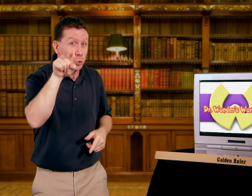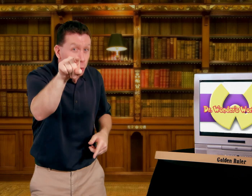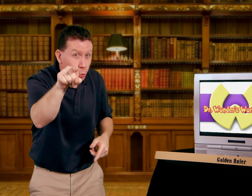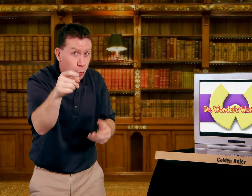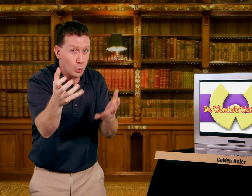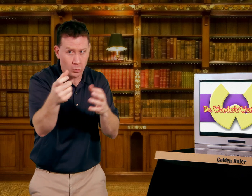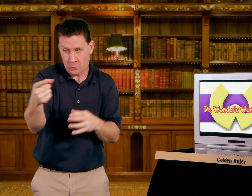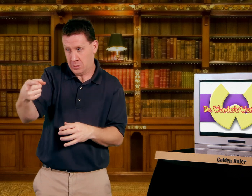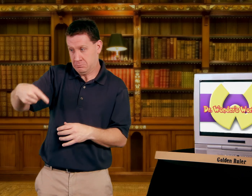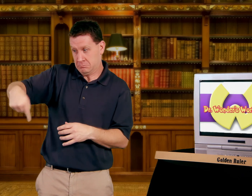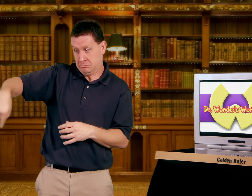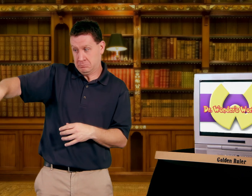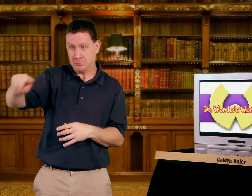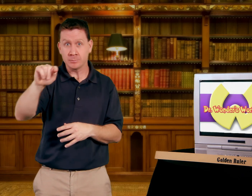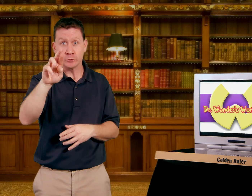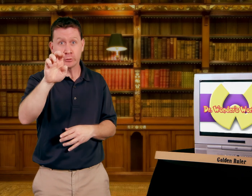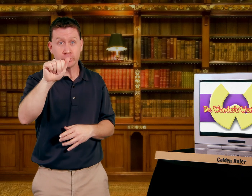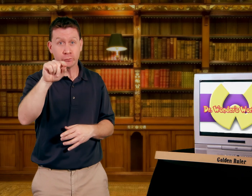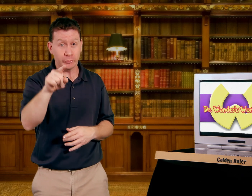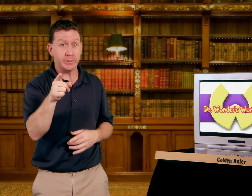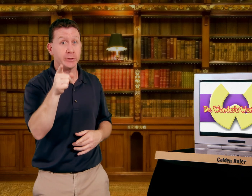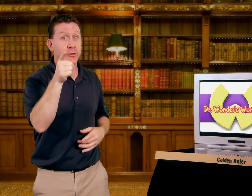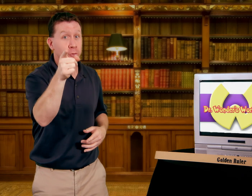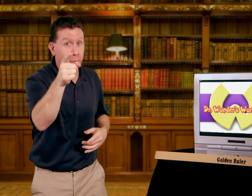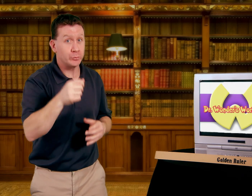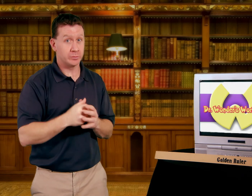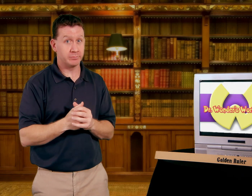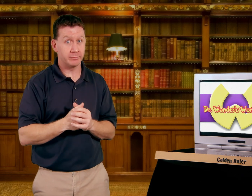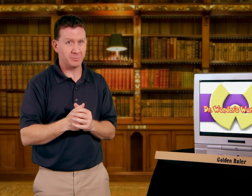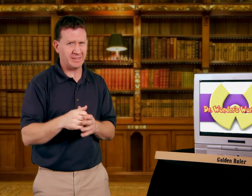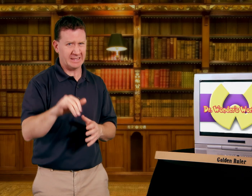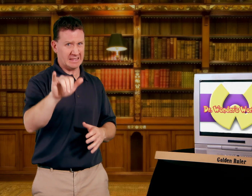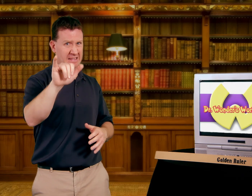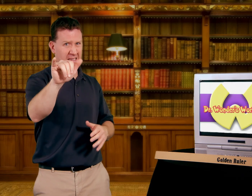YOU WOULD WANT THEM TO TREAT YOU.